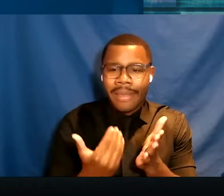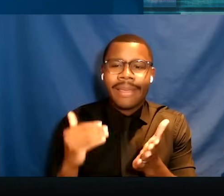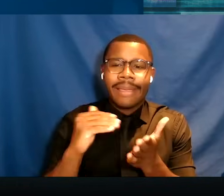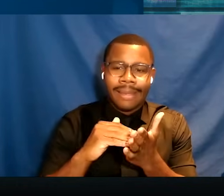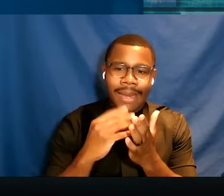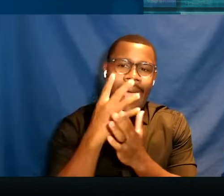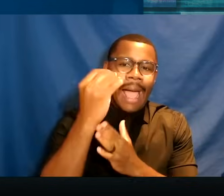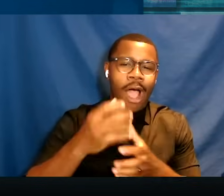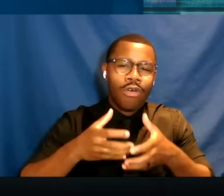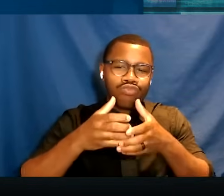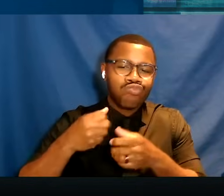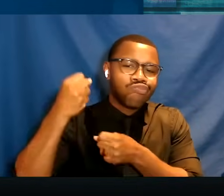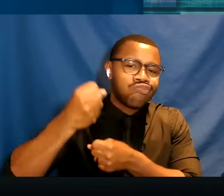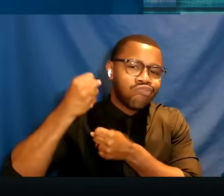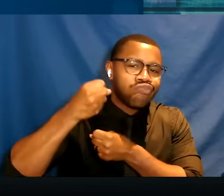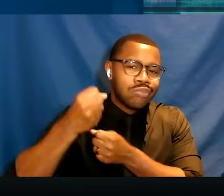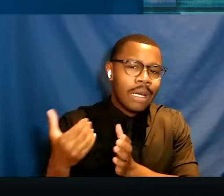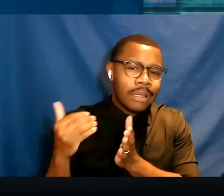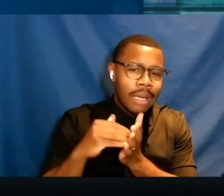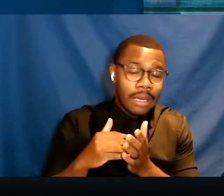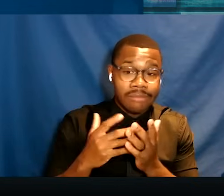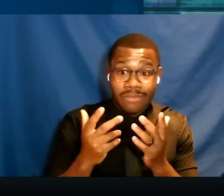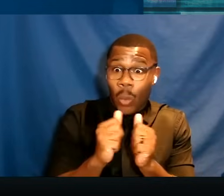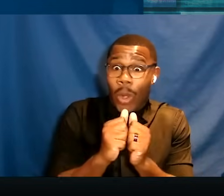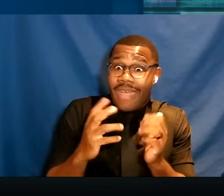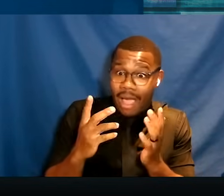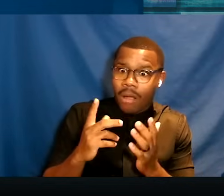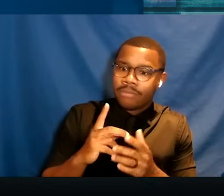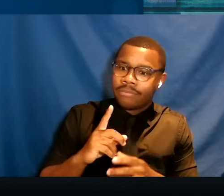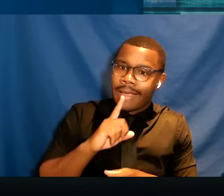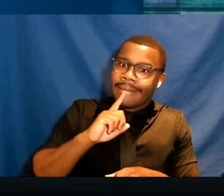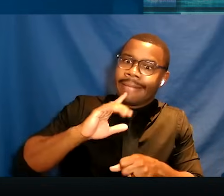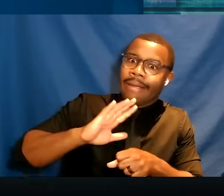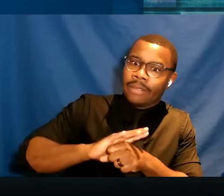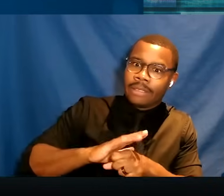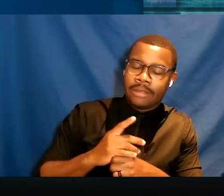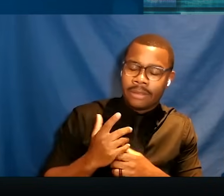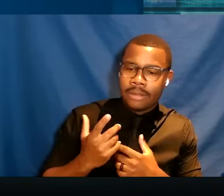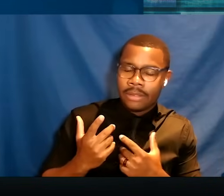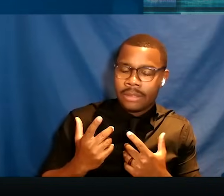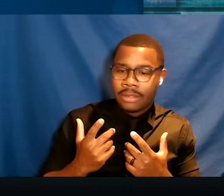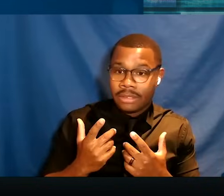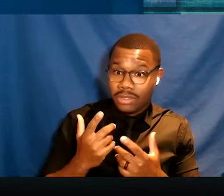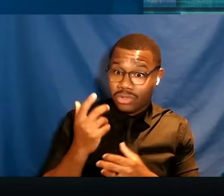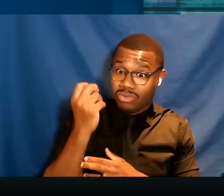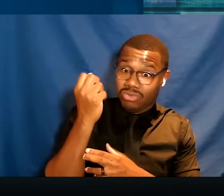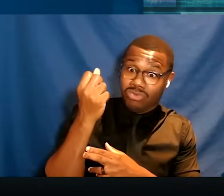and we would do that without any guarantee that a further strike would yield further improvements.